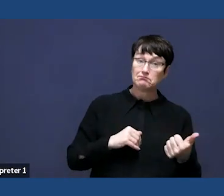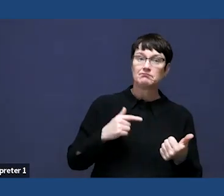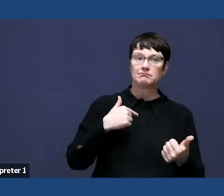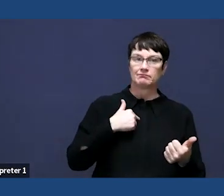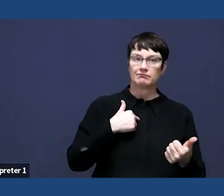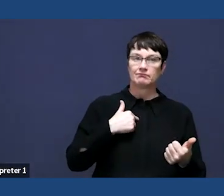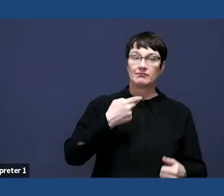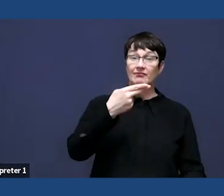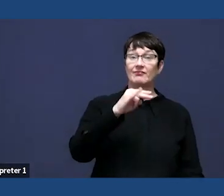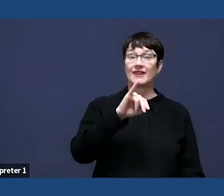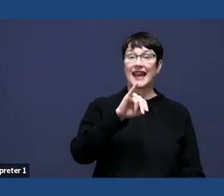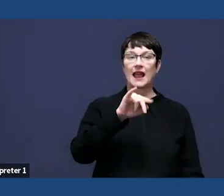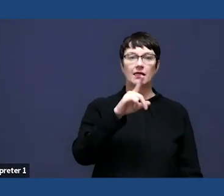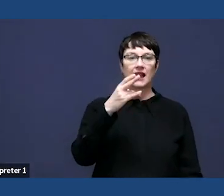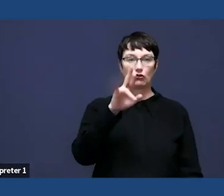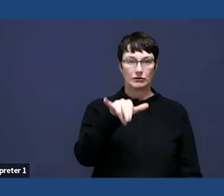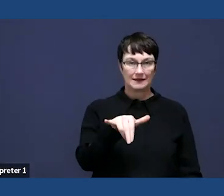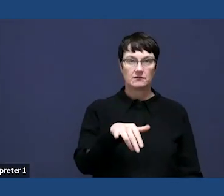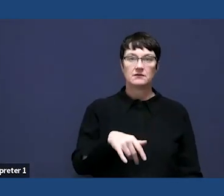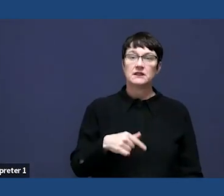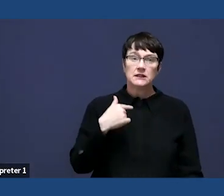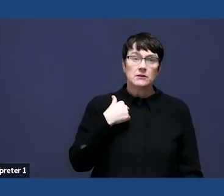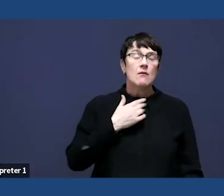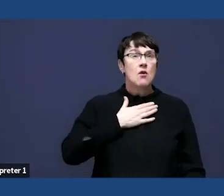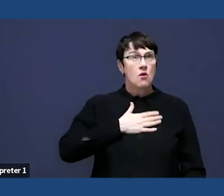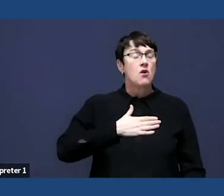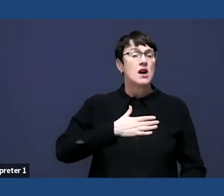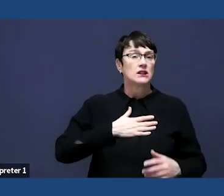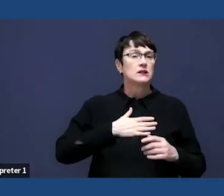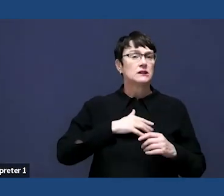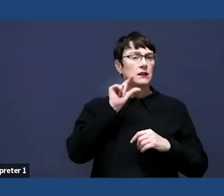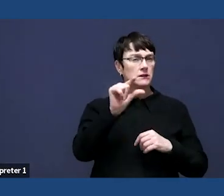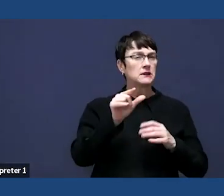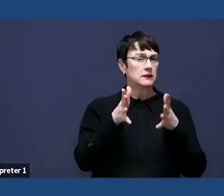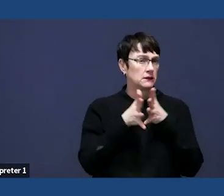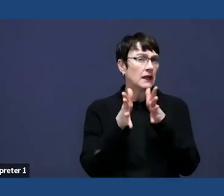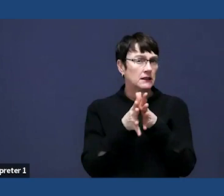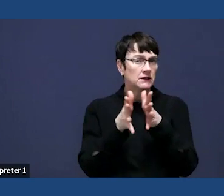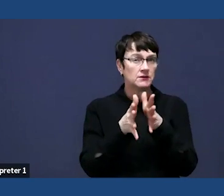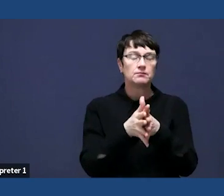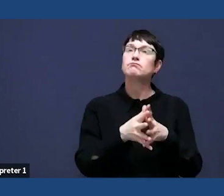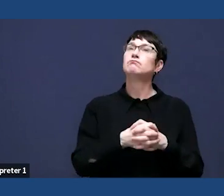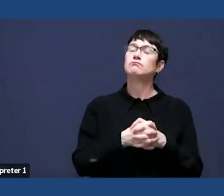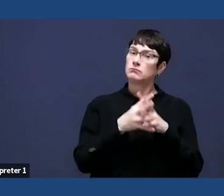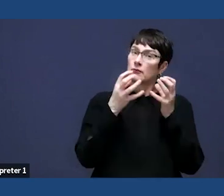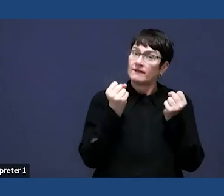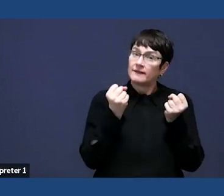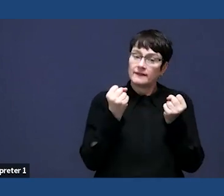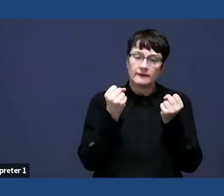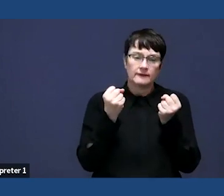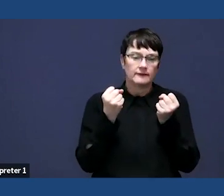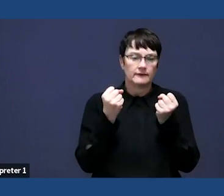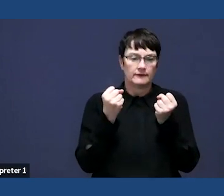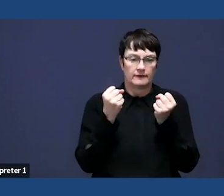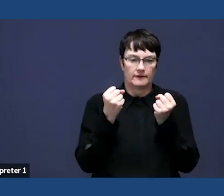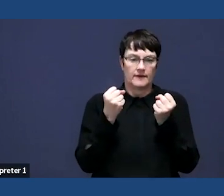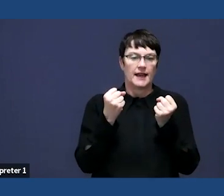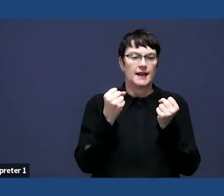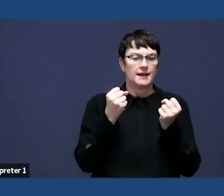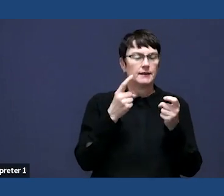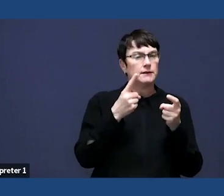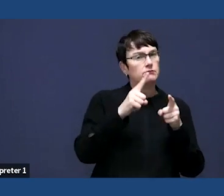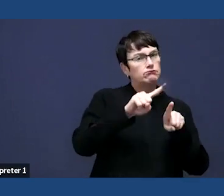I think there are a number of really tactical, complex policy and operational challenges